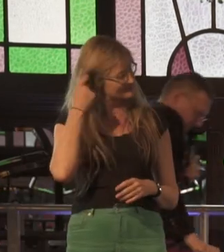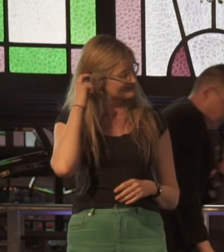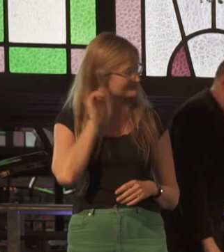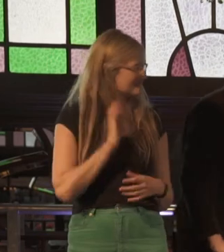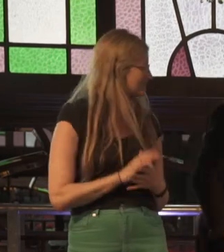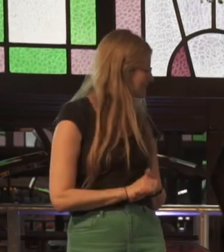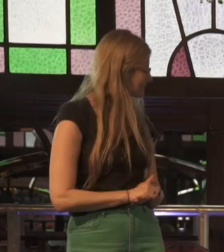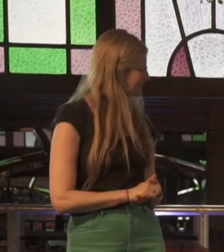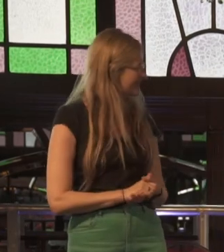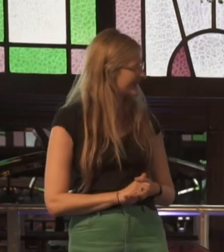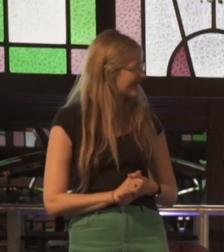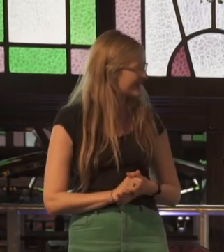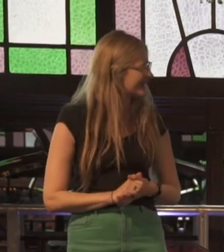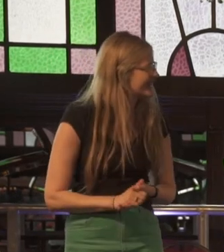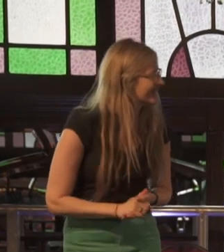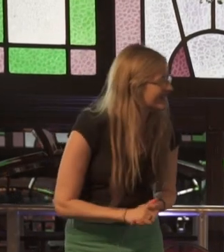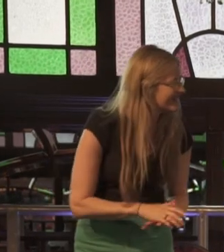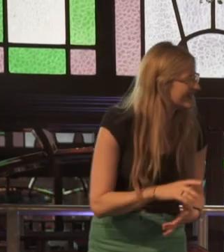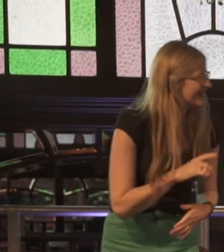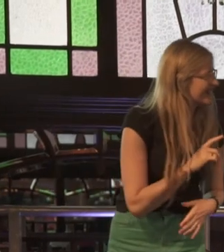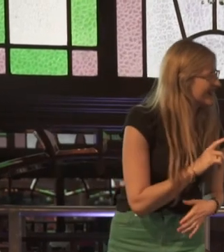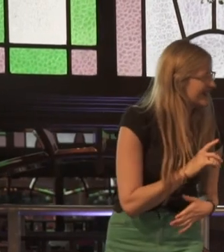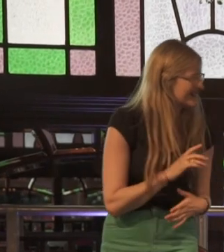There you go. I've already got my spiel done.